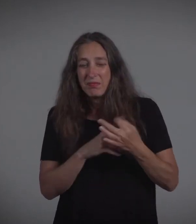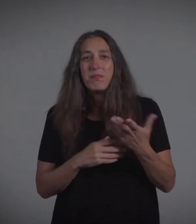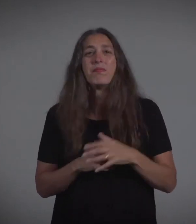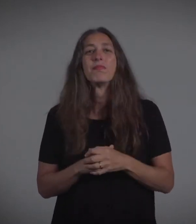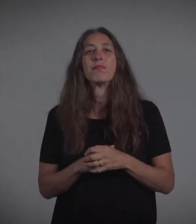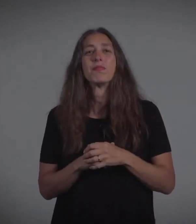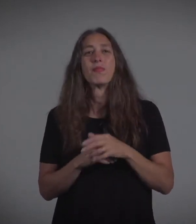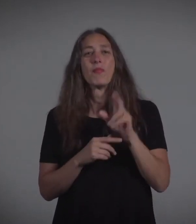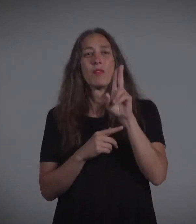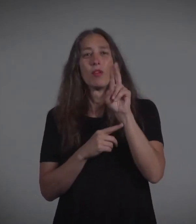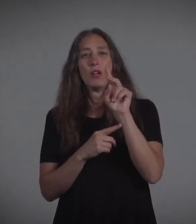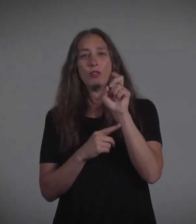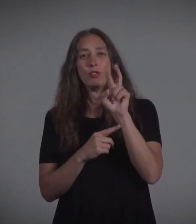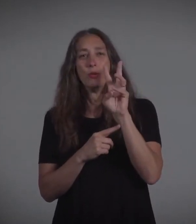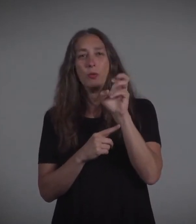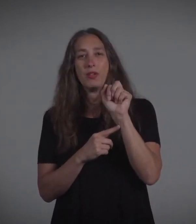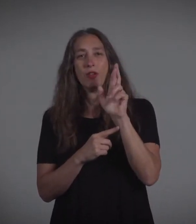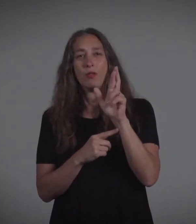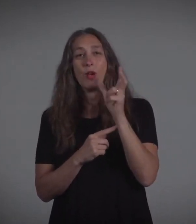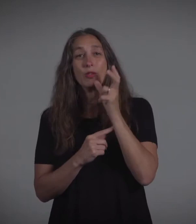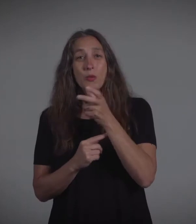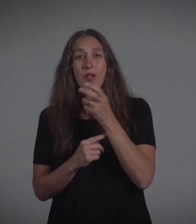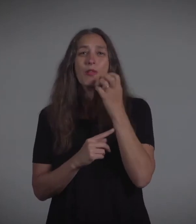Their underwear may be torn and stained with blood.